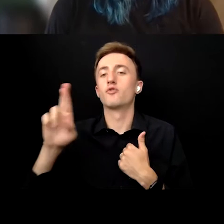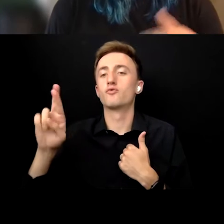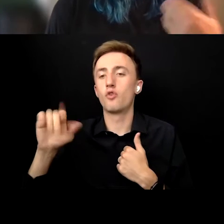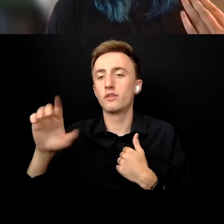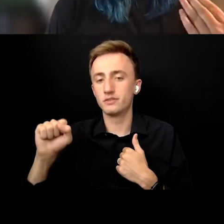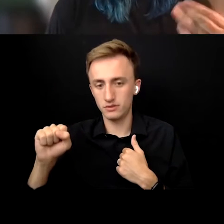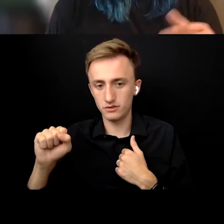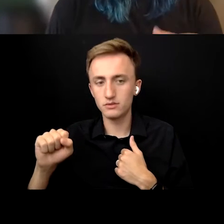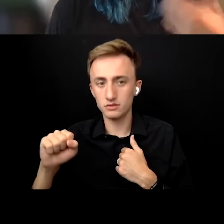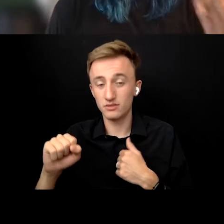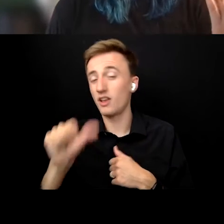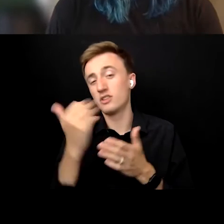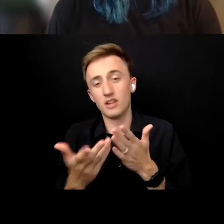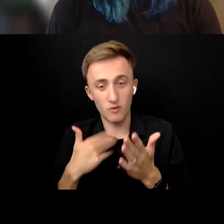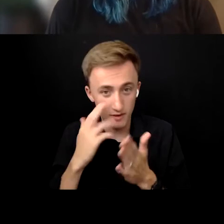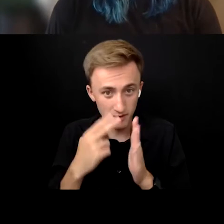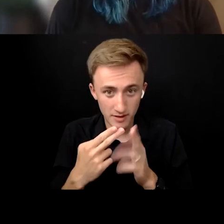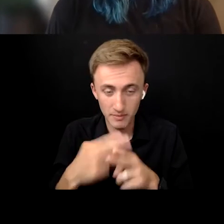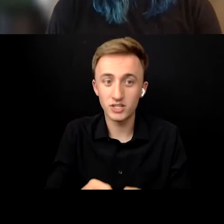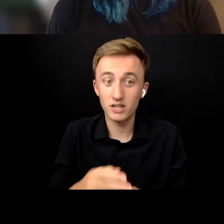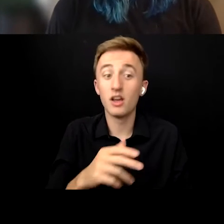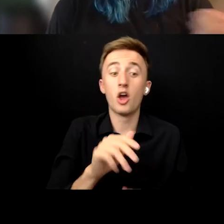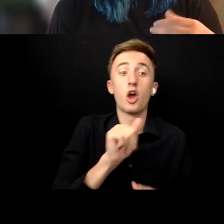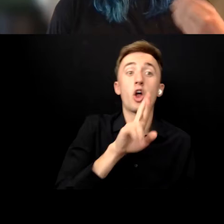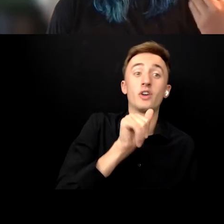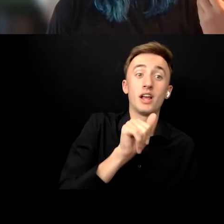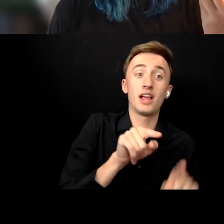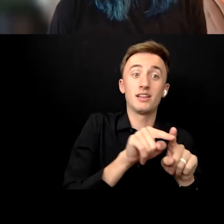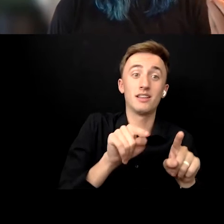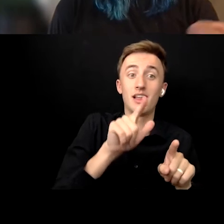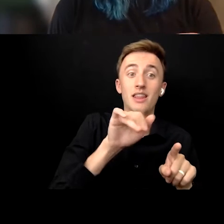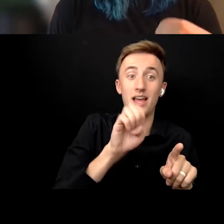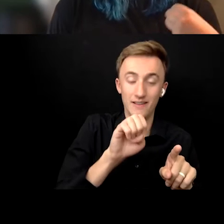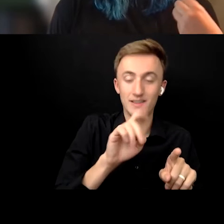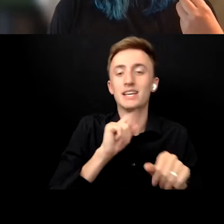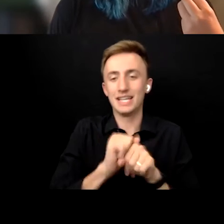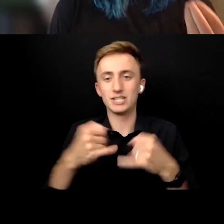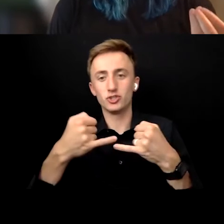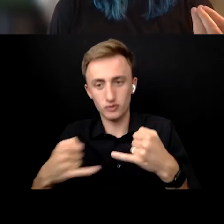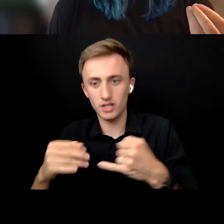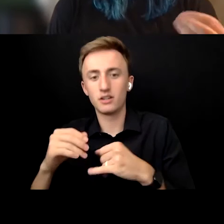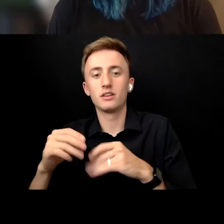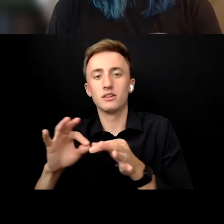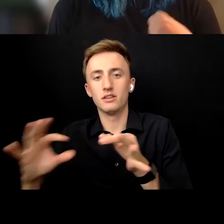is that, yes, aria-live is a strength of aria. It is what creates an announcement to the user